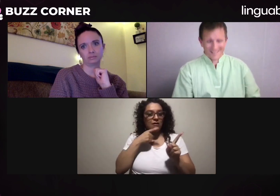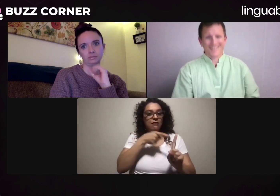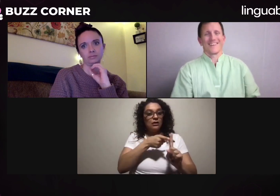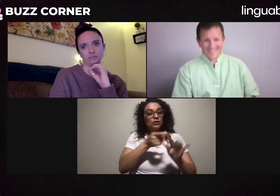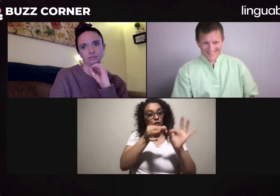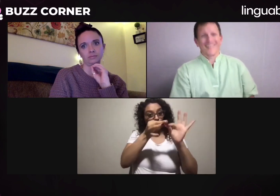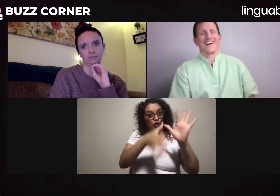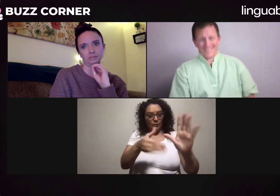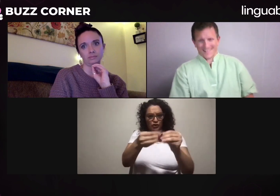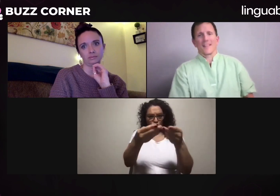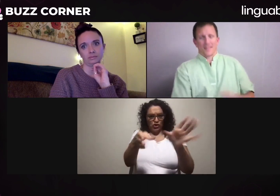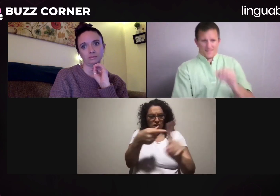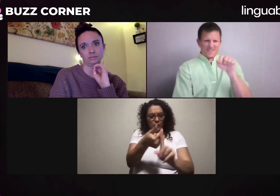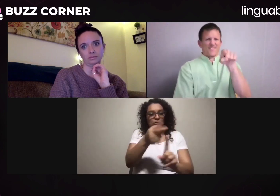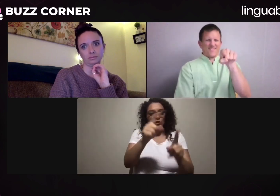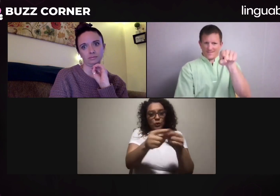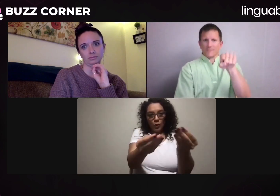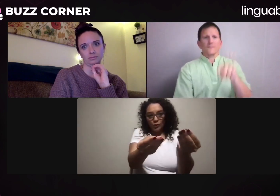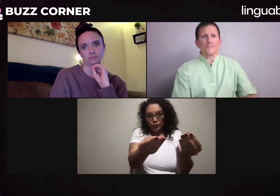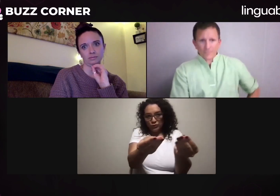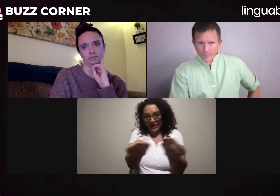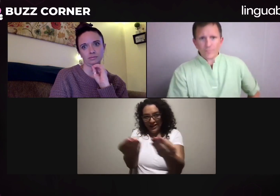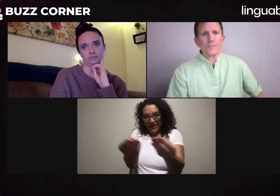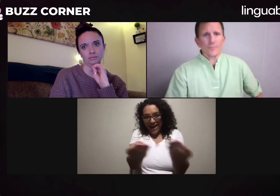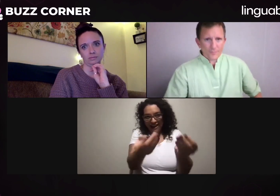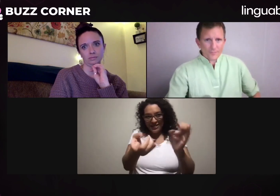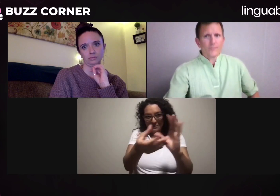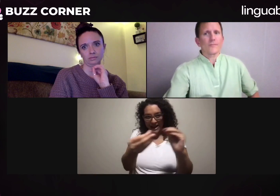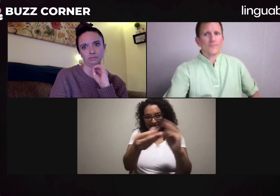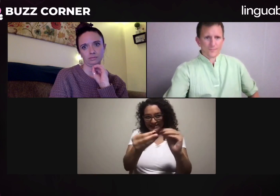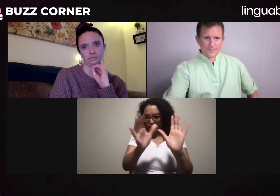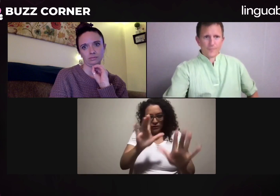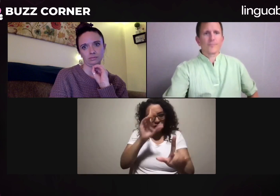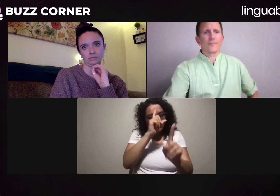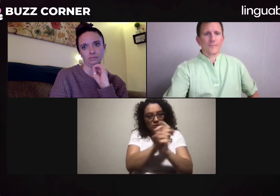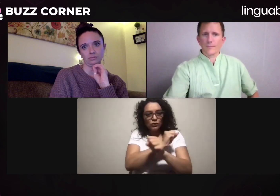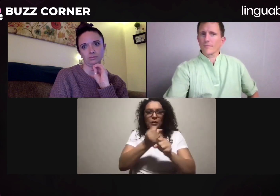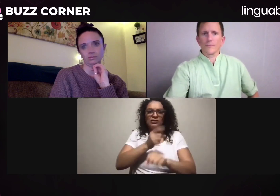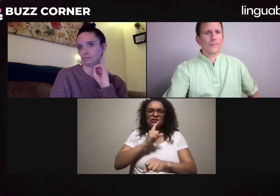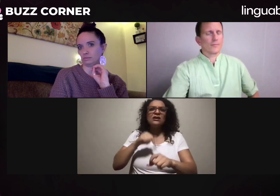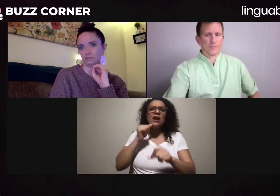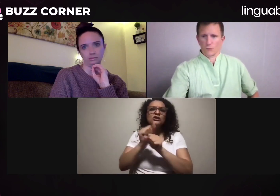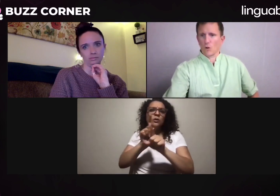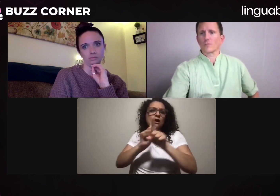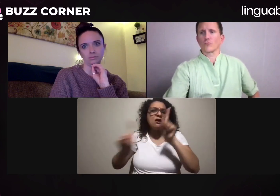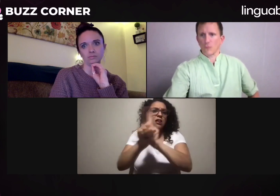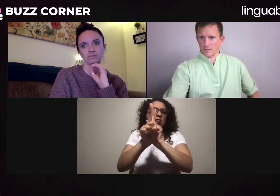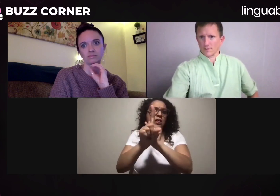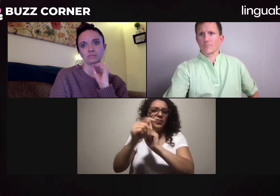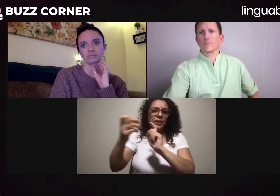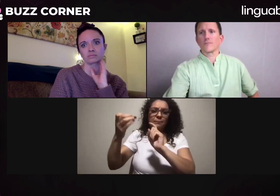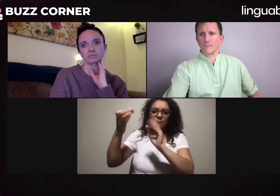And an interpreter in general is to relay a message and that is it. They're never to outshine